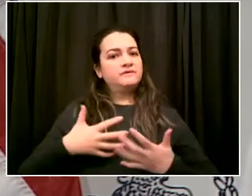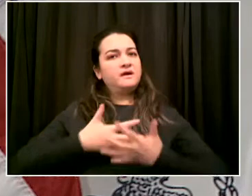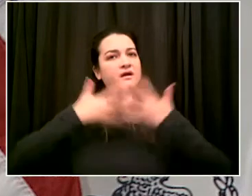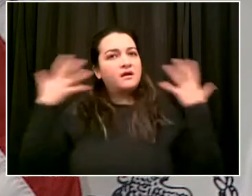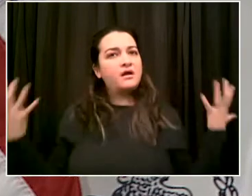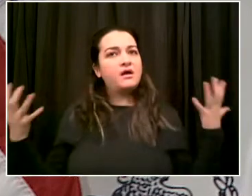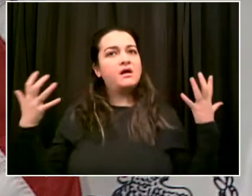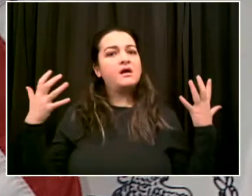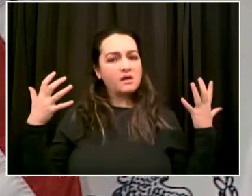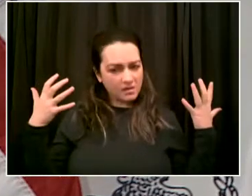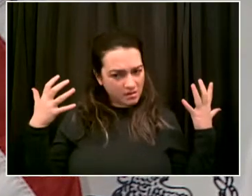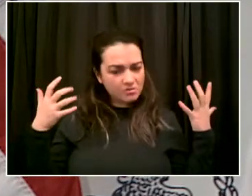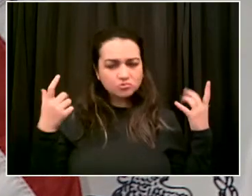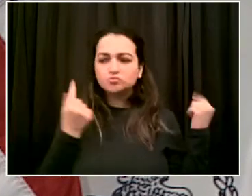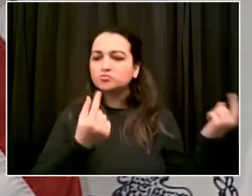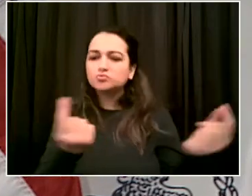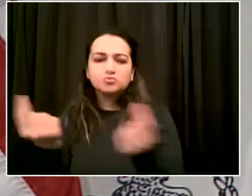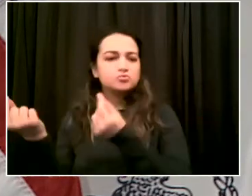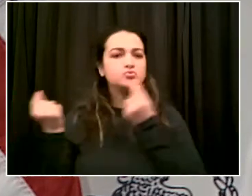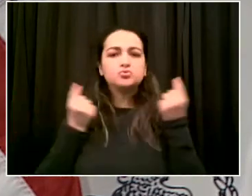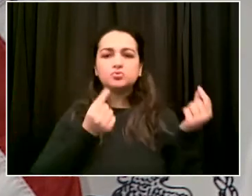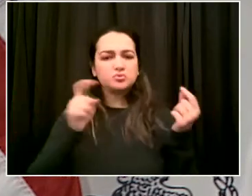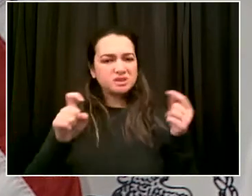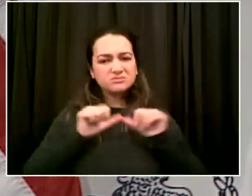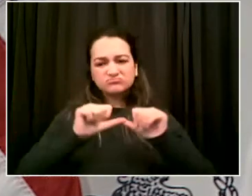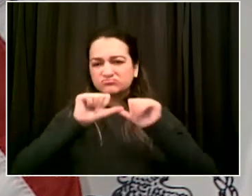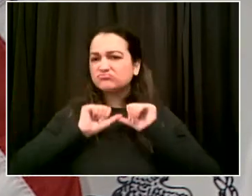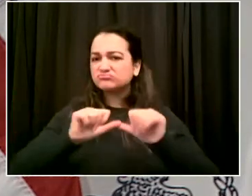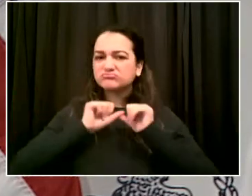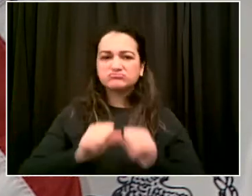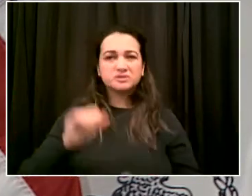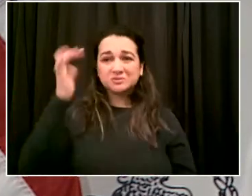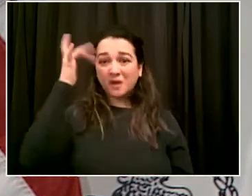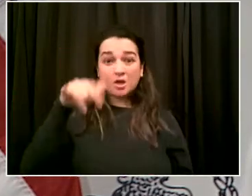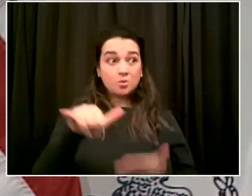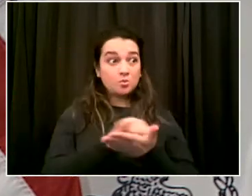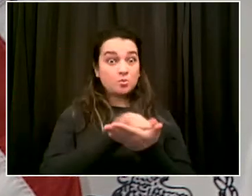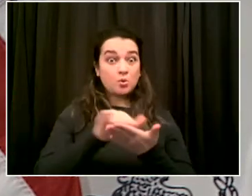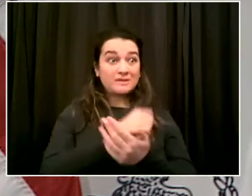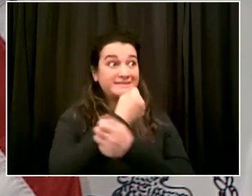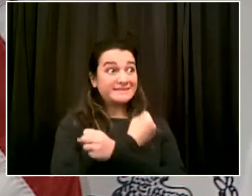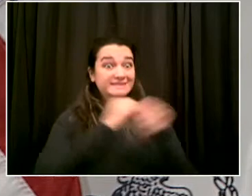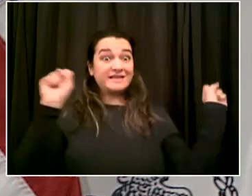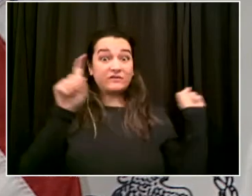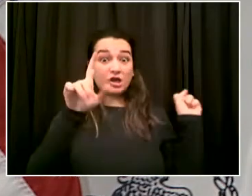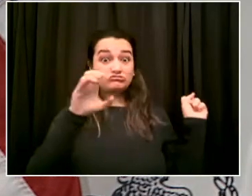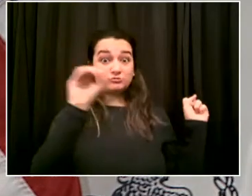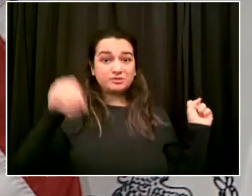COMMUNITIES SAFE BOTH IN TERMS OF HEALTH FRONT AND PUBLIC SAFETY IN GENERAL.